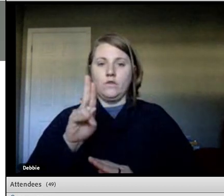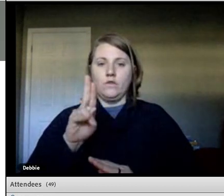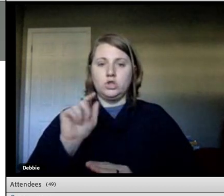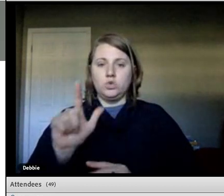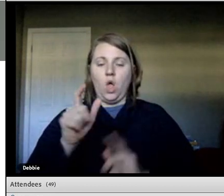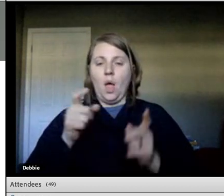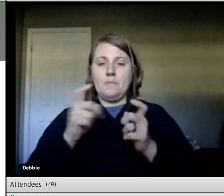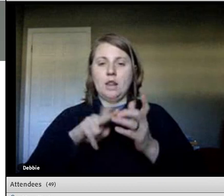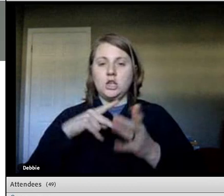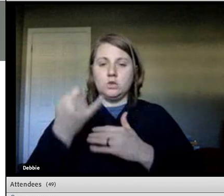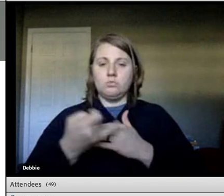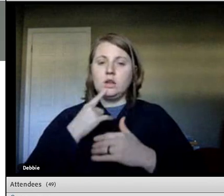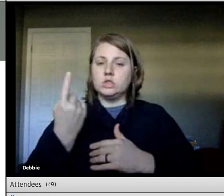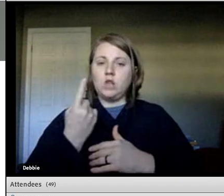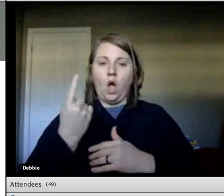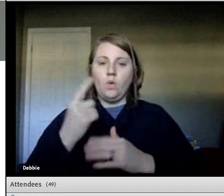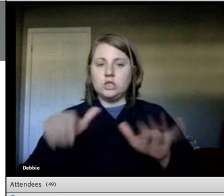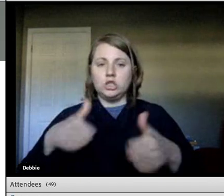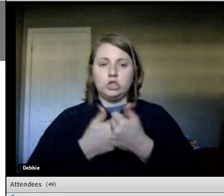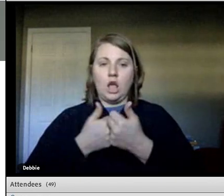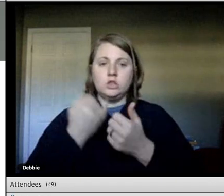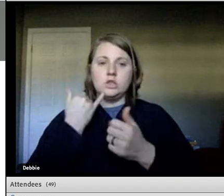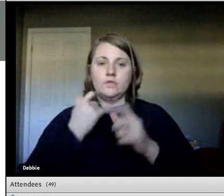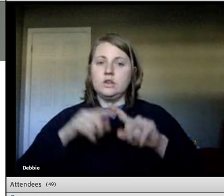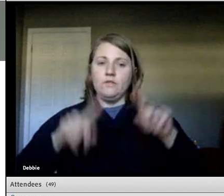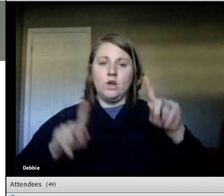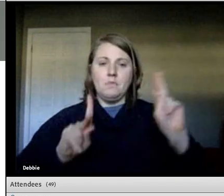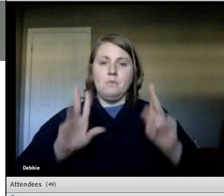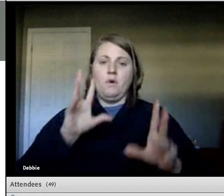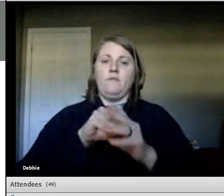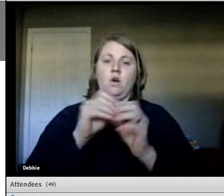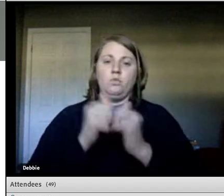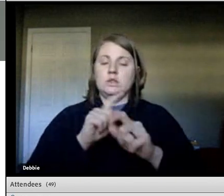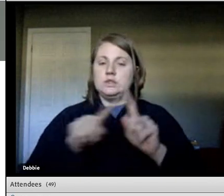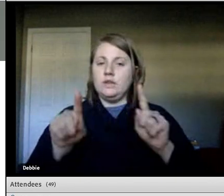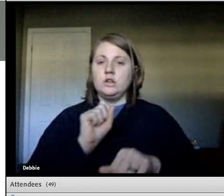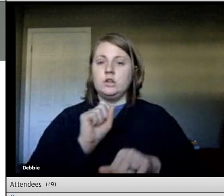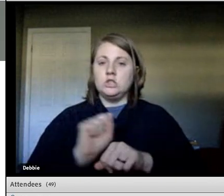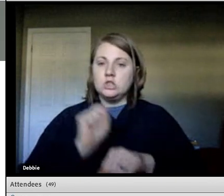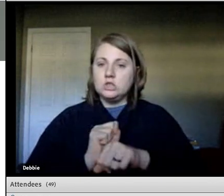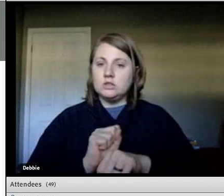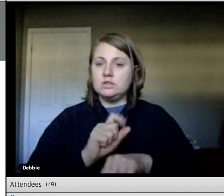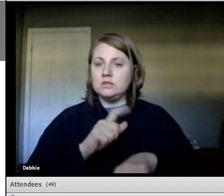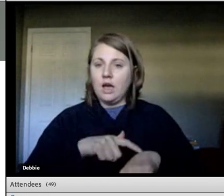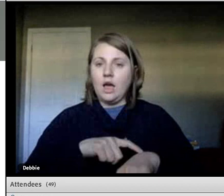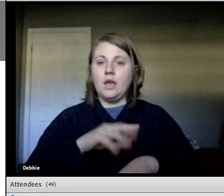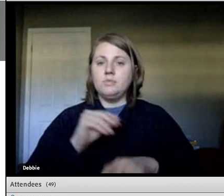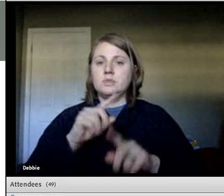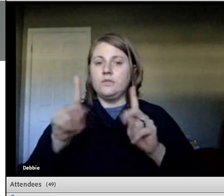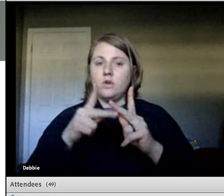when there's different people with different shifts in different places. Comanche, if you are an academic library, that is free of charge for you.